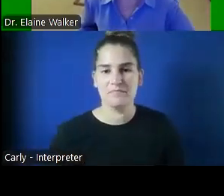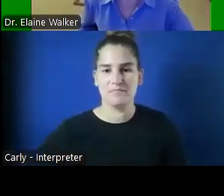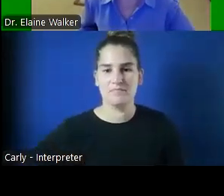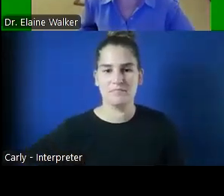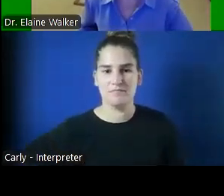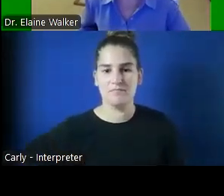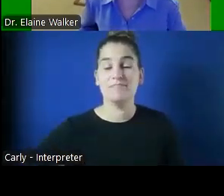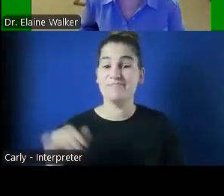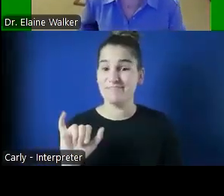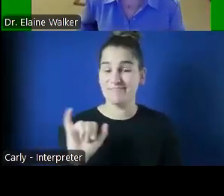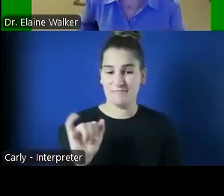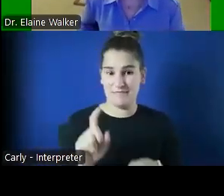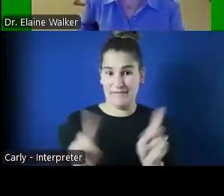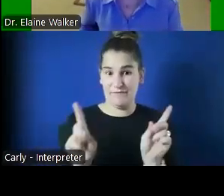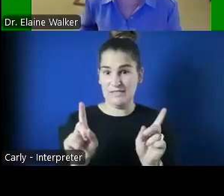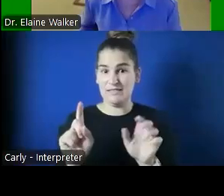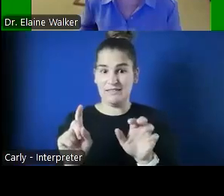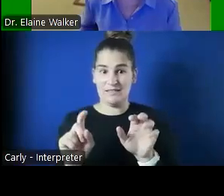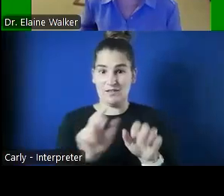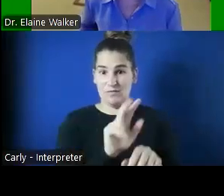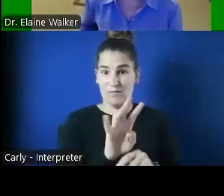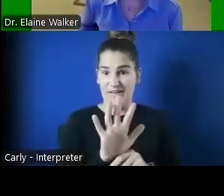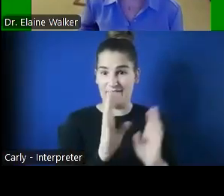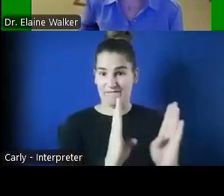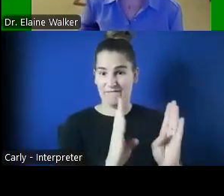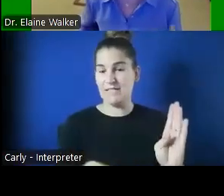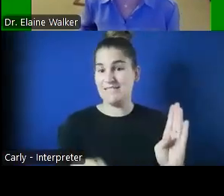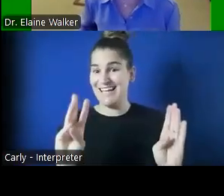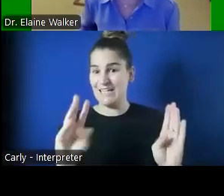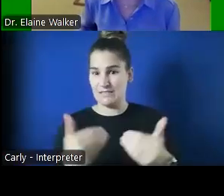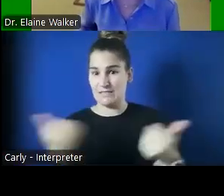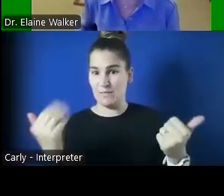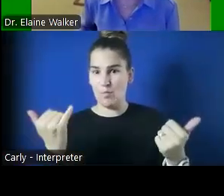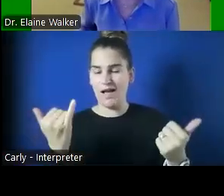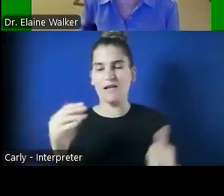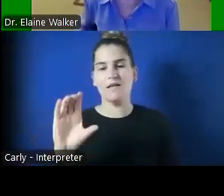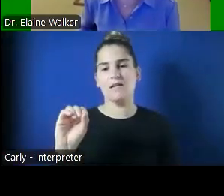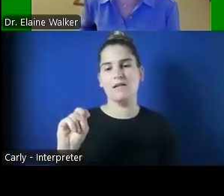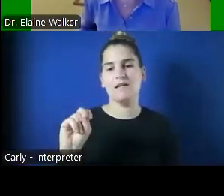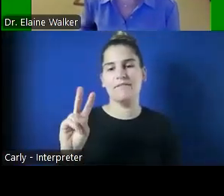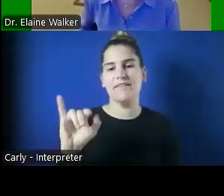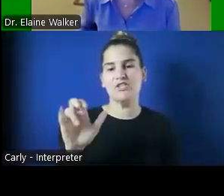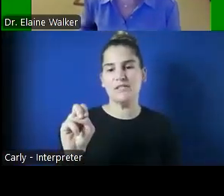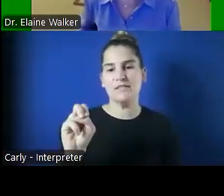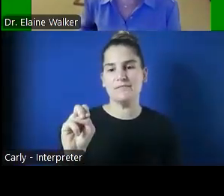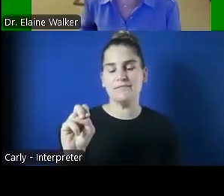factor between a level six and three to five would be conviction so once the individual meets